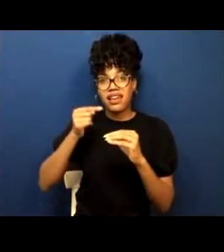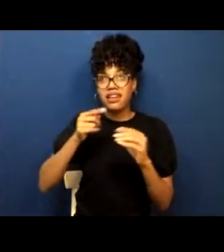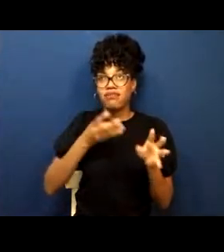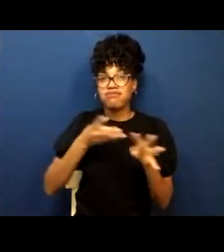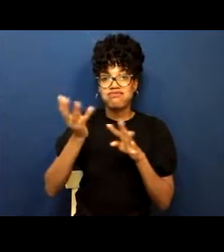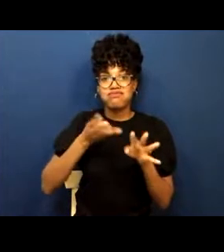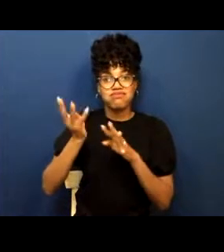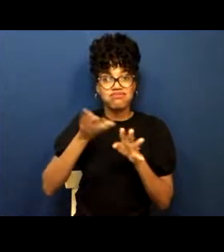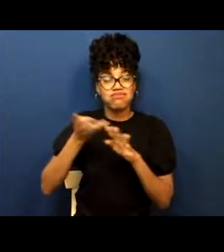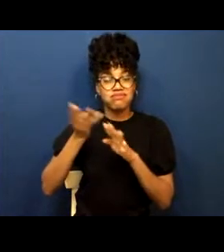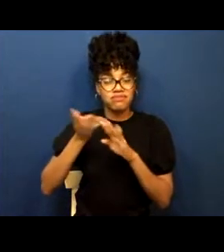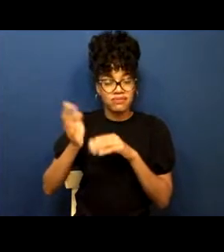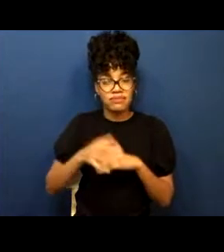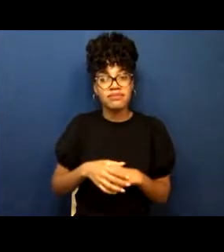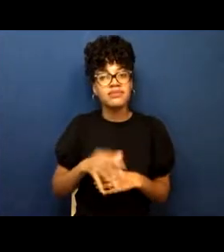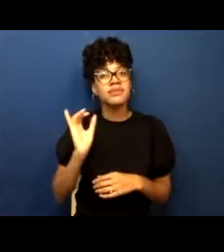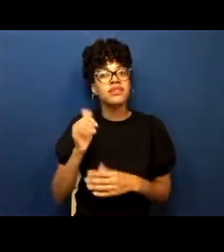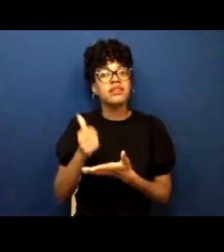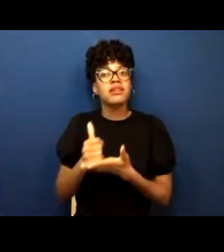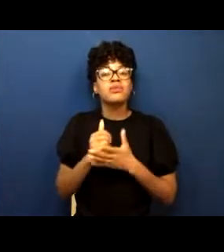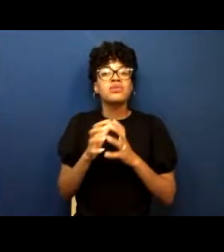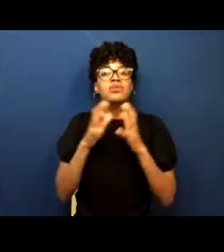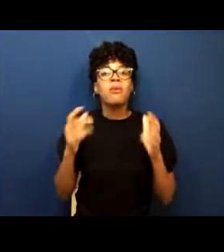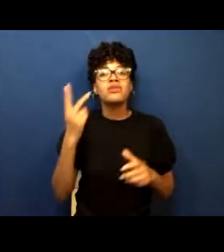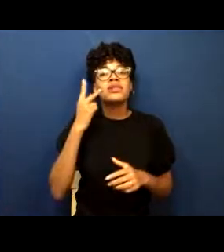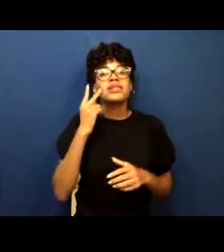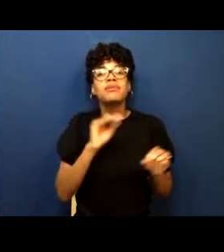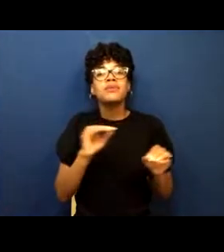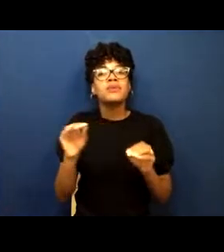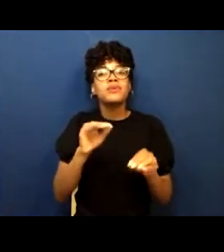the movement of birds over scales of time. So next slide.